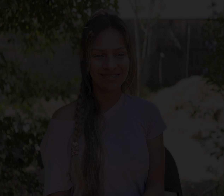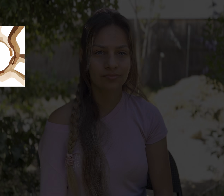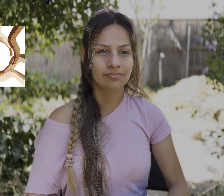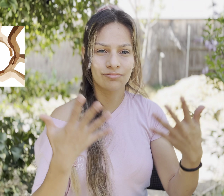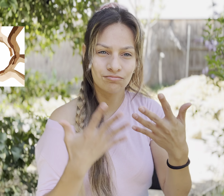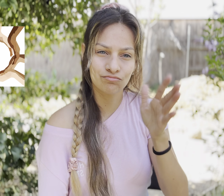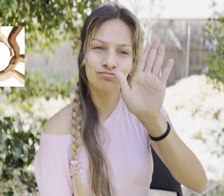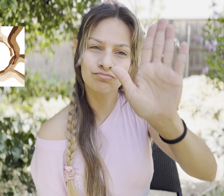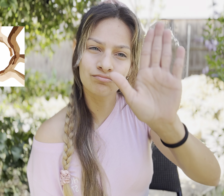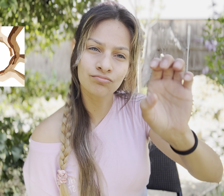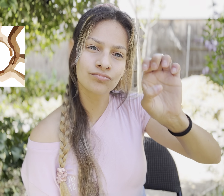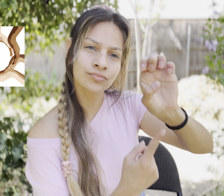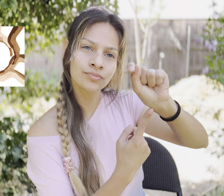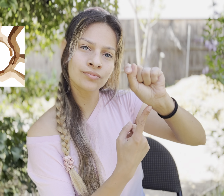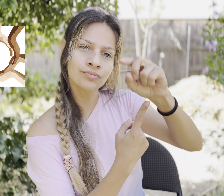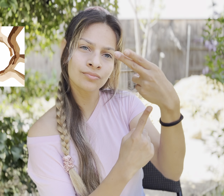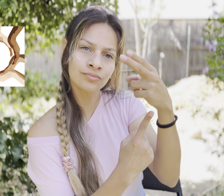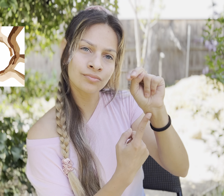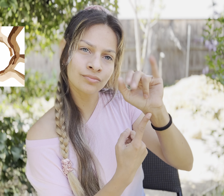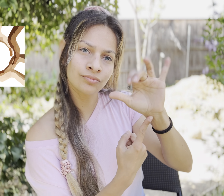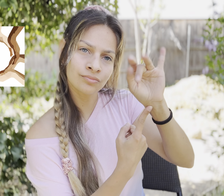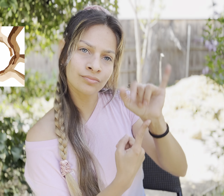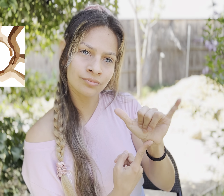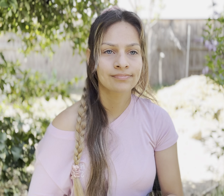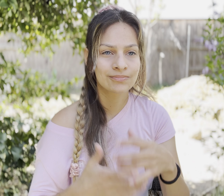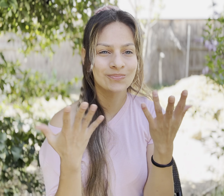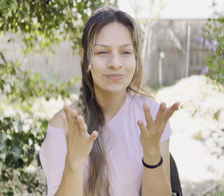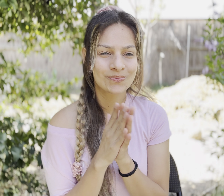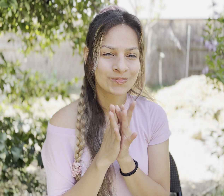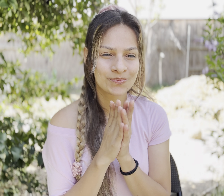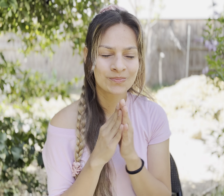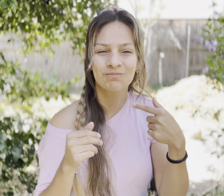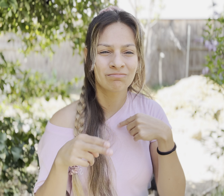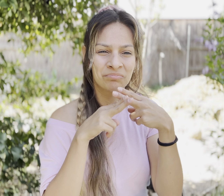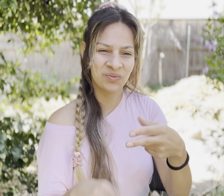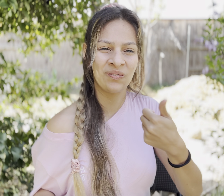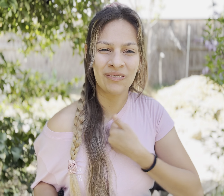What is your ethnicity? Most of all I like to call myself an